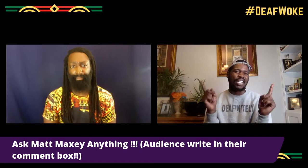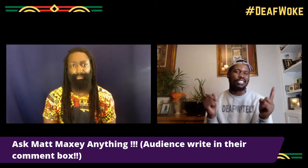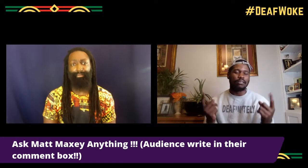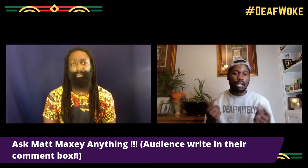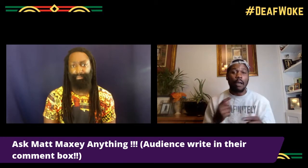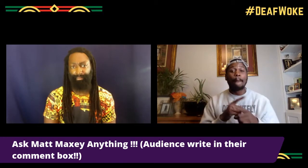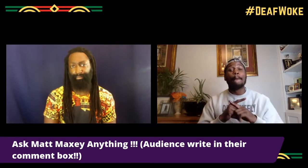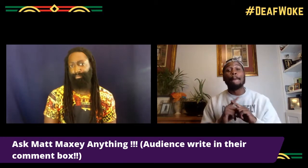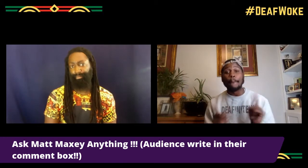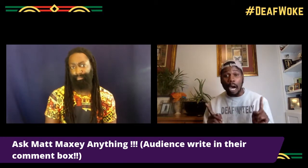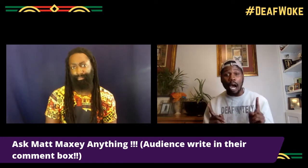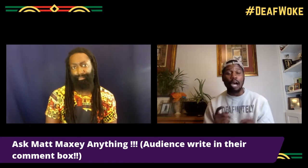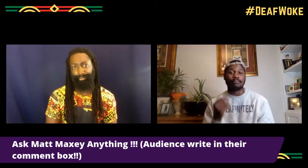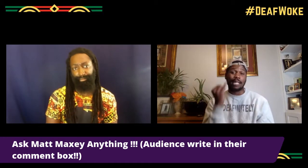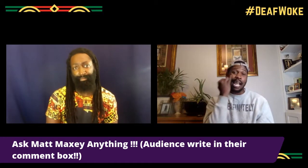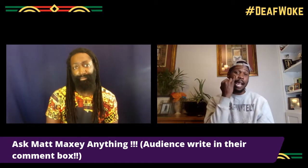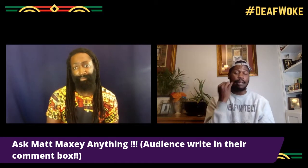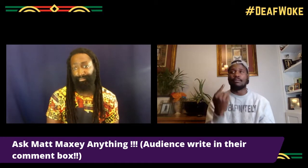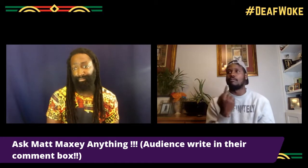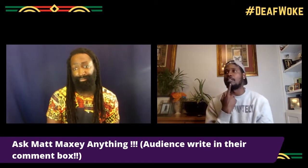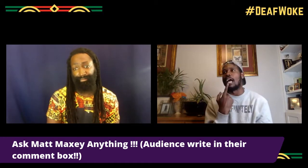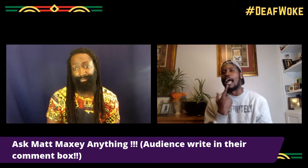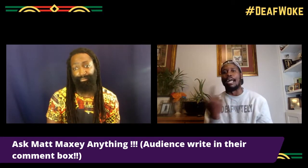So social media is not really effective.